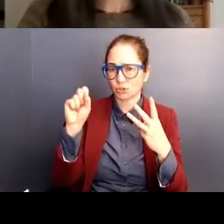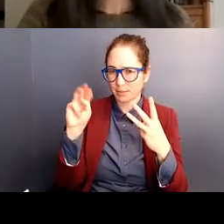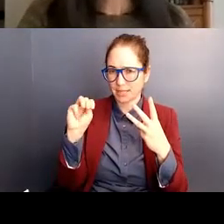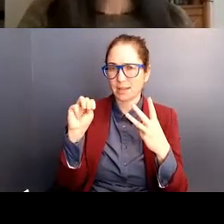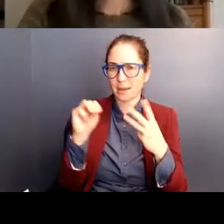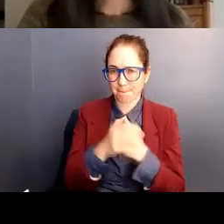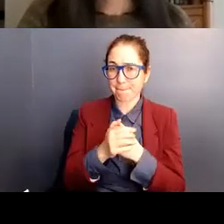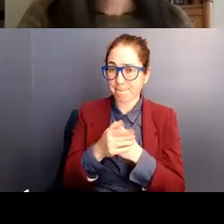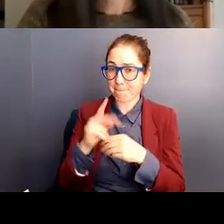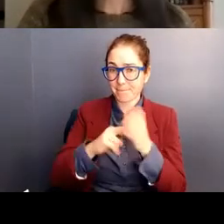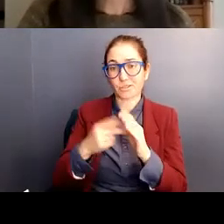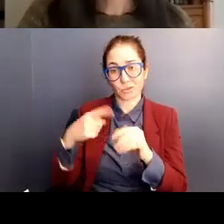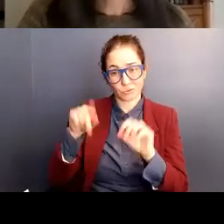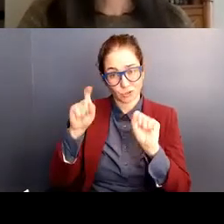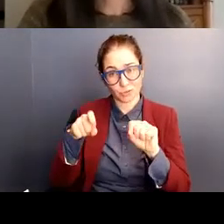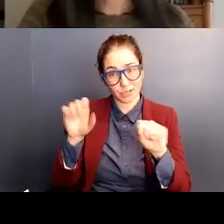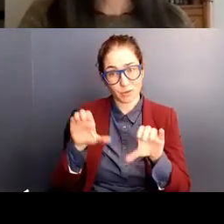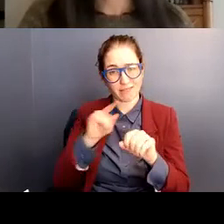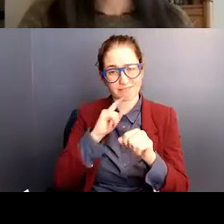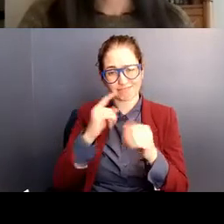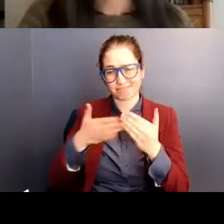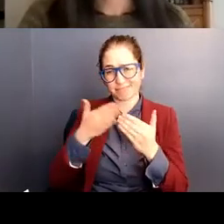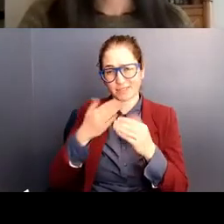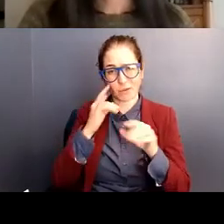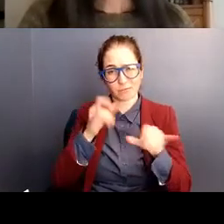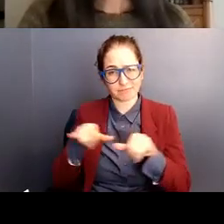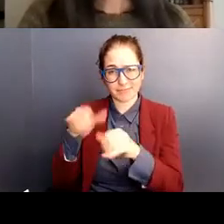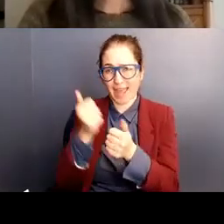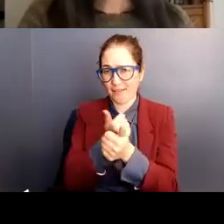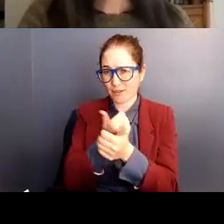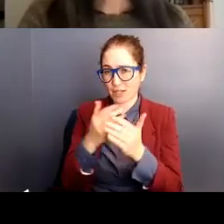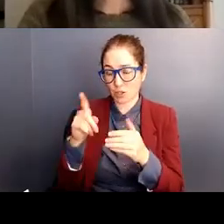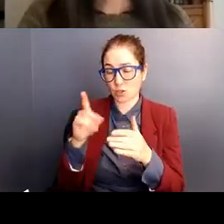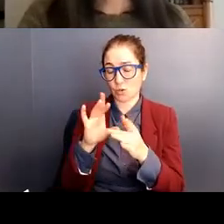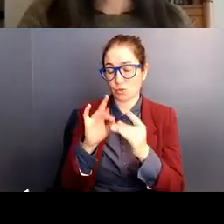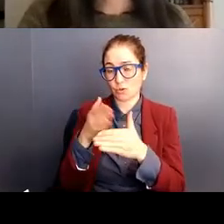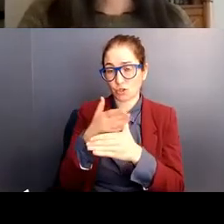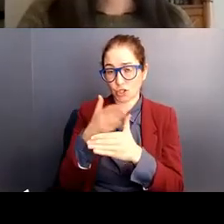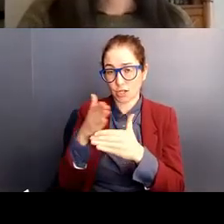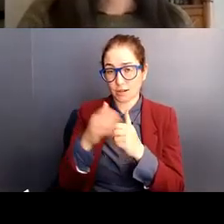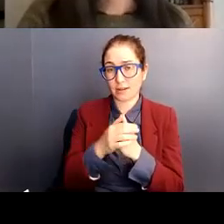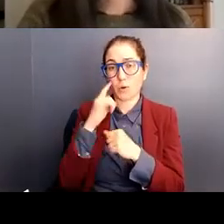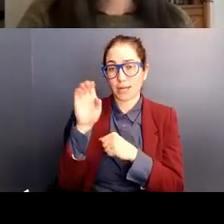You should be doing this very easily for everything that you're sharing. And certainly for your eBlasts and emails that you're sharing